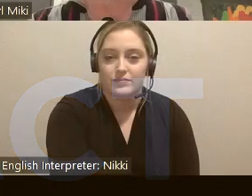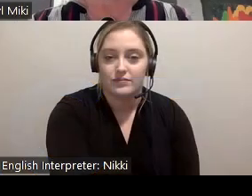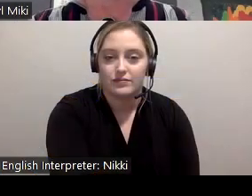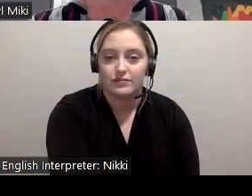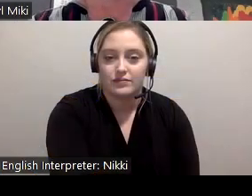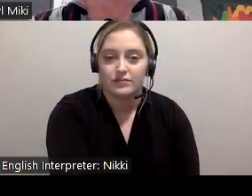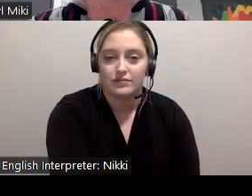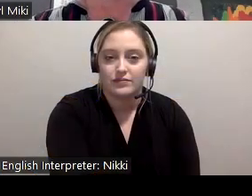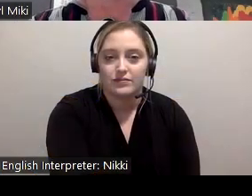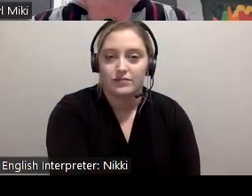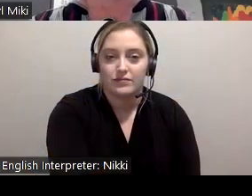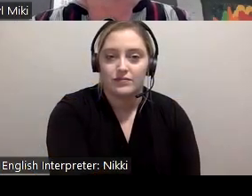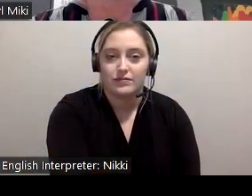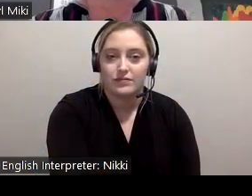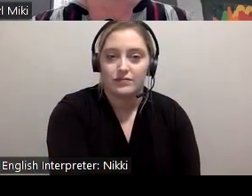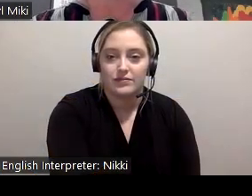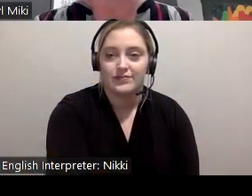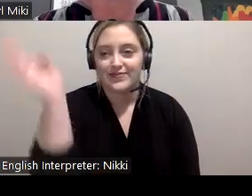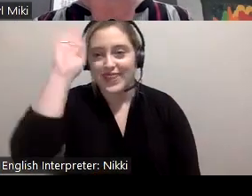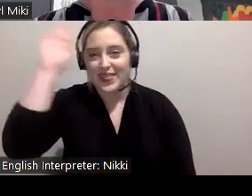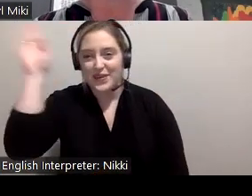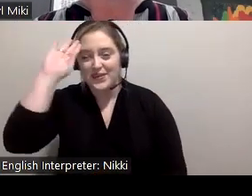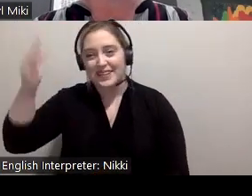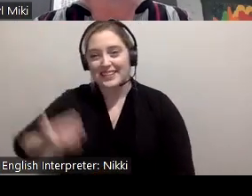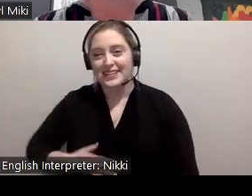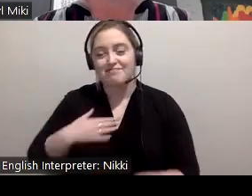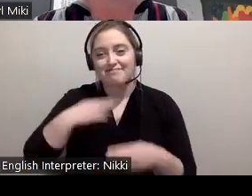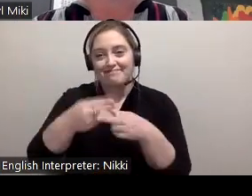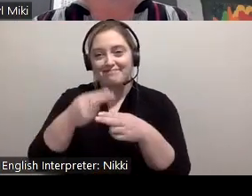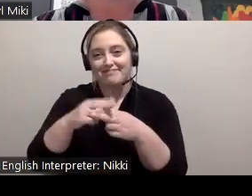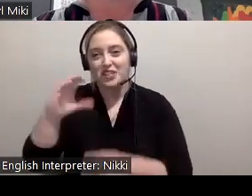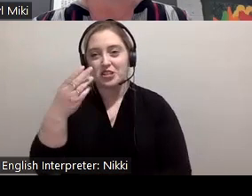Hello and welcome. My name is Cheryl Miki. I'm a program